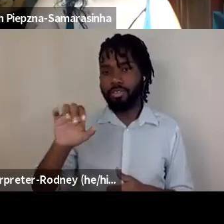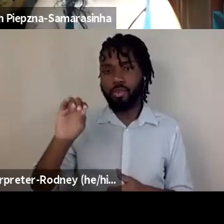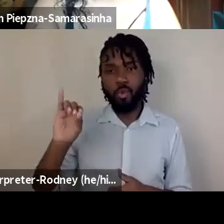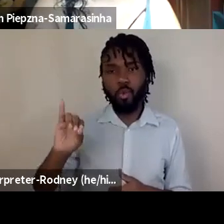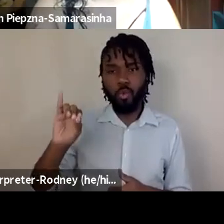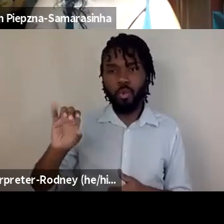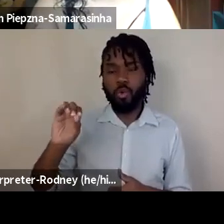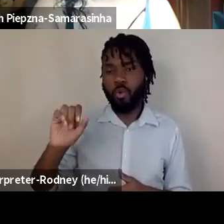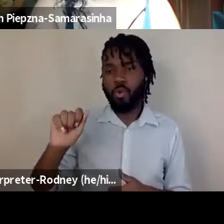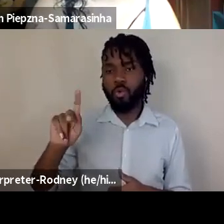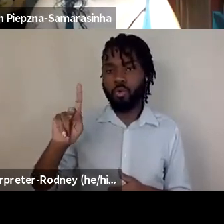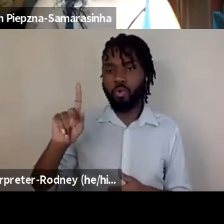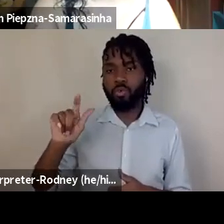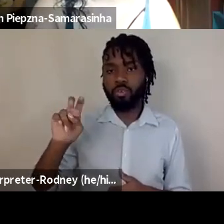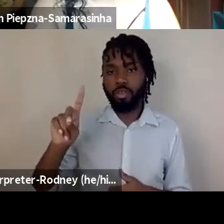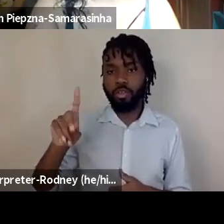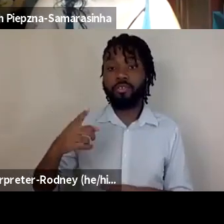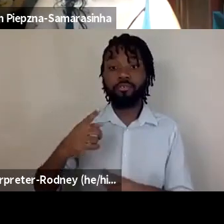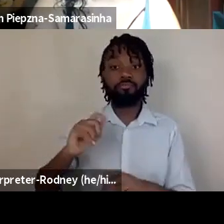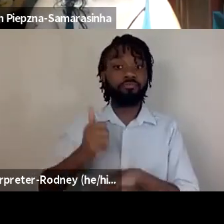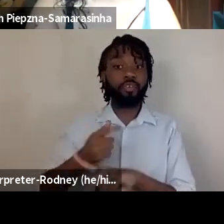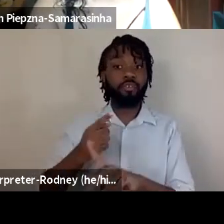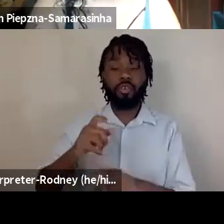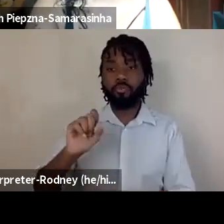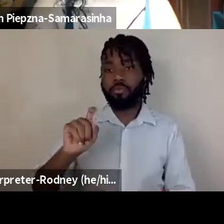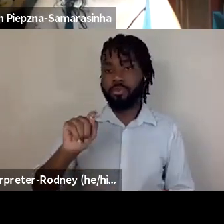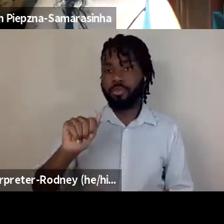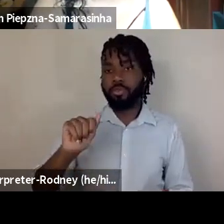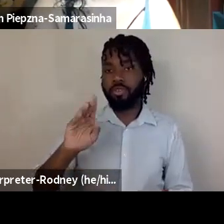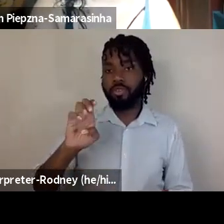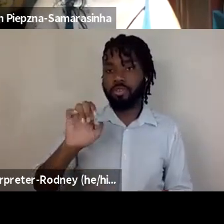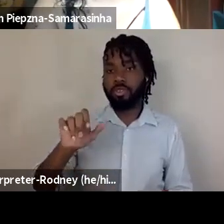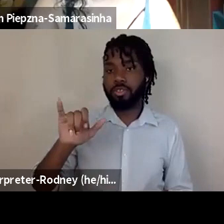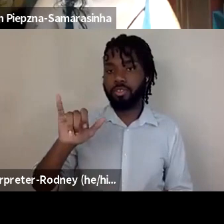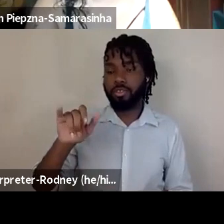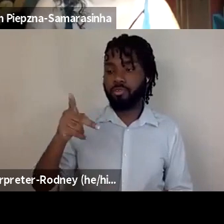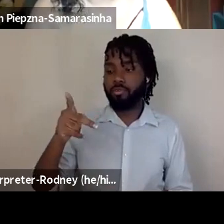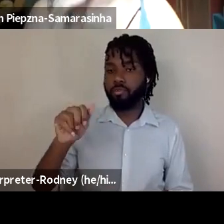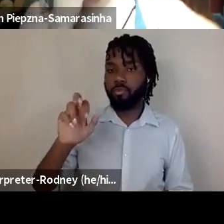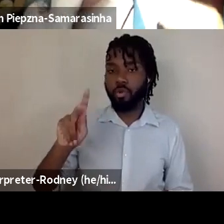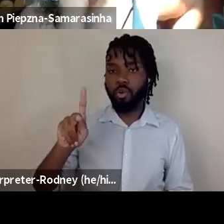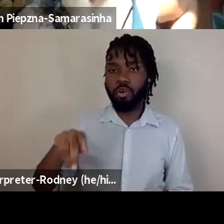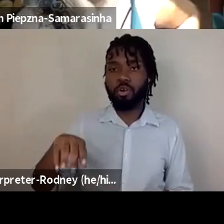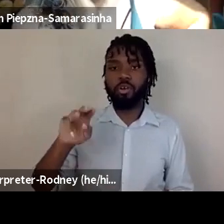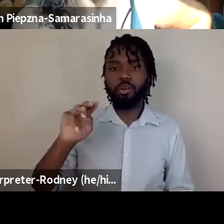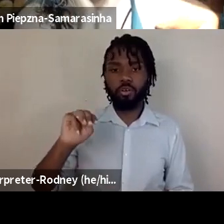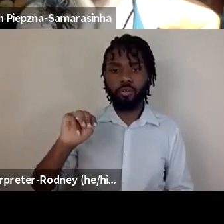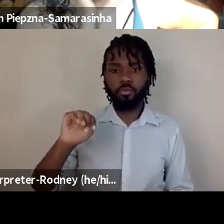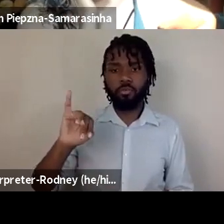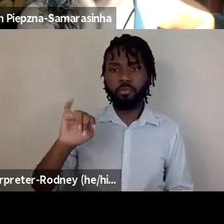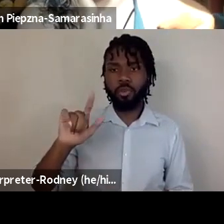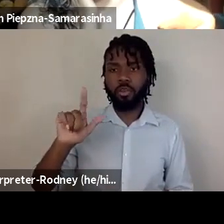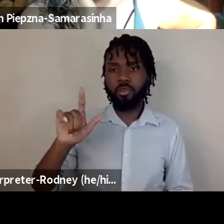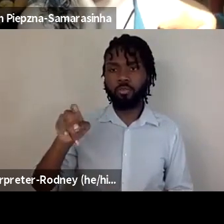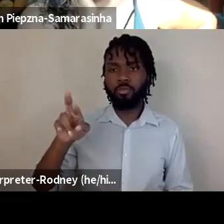last year in response to fire season and power shutoffs by PG and E